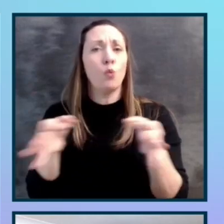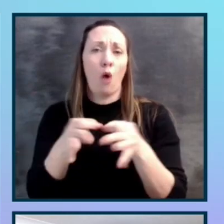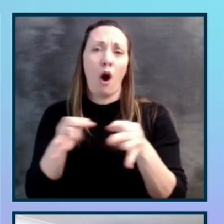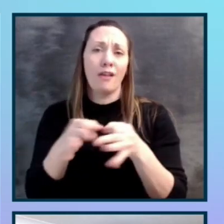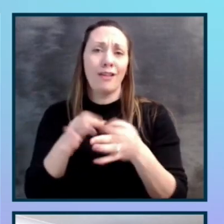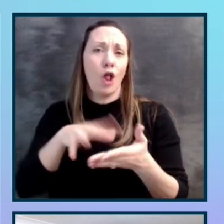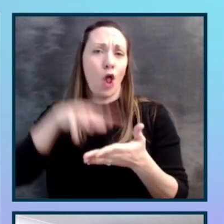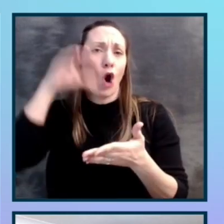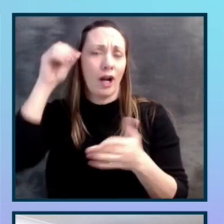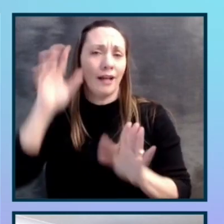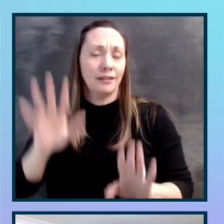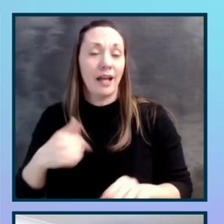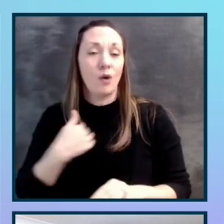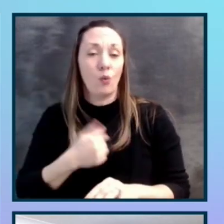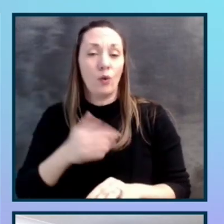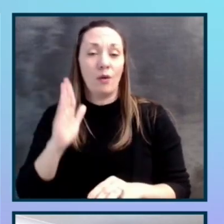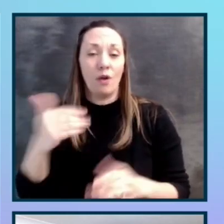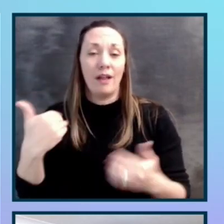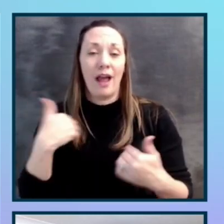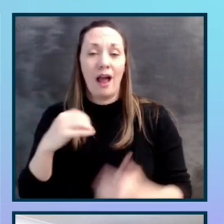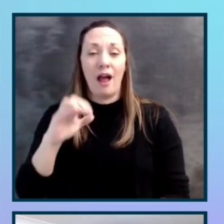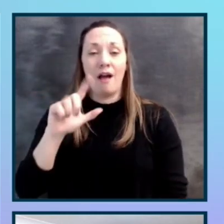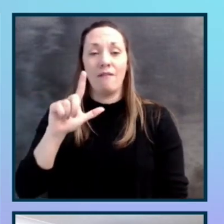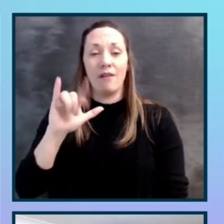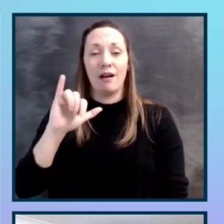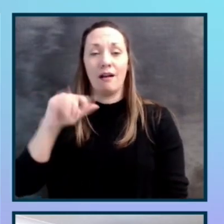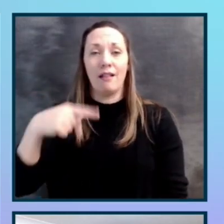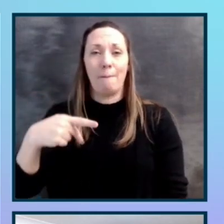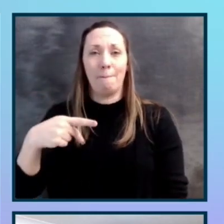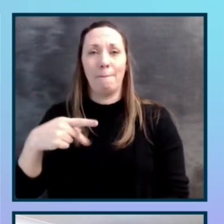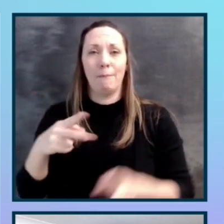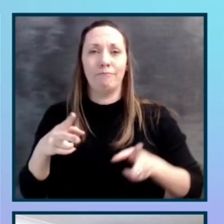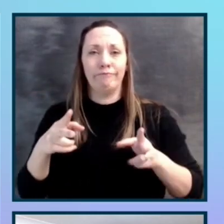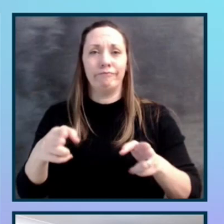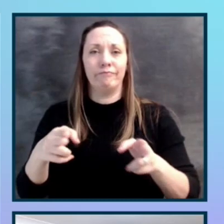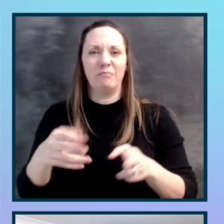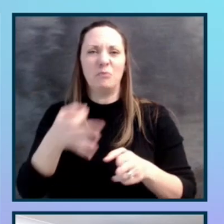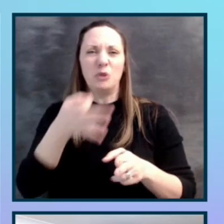And we will have a clip of that in just a second to show you